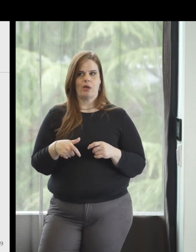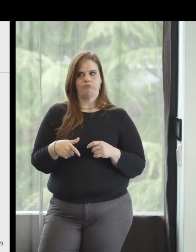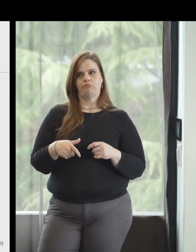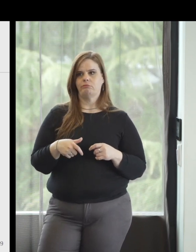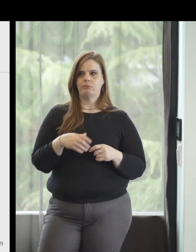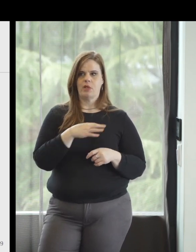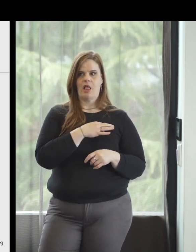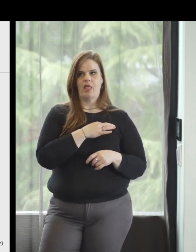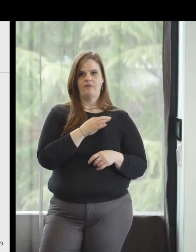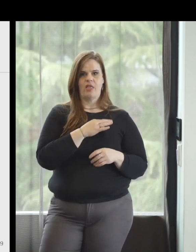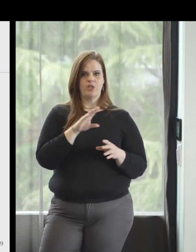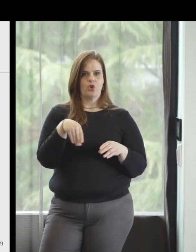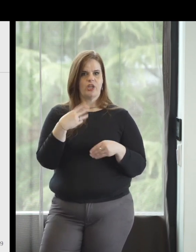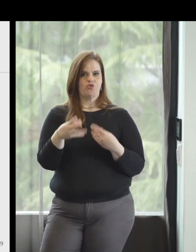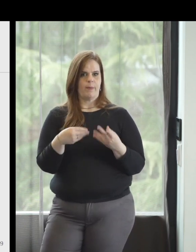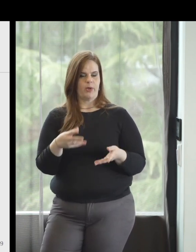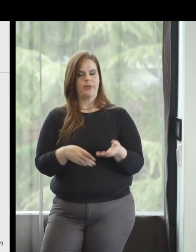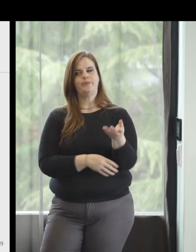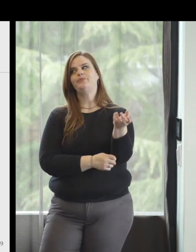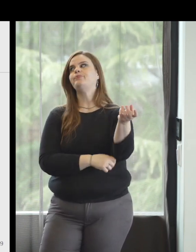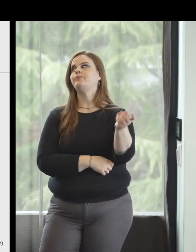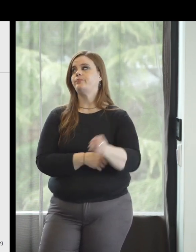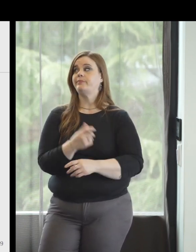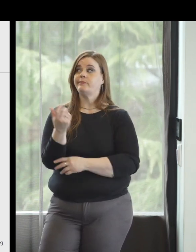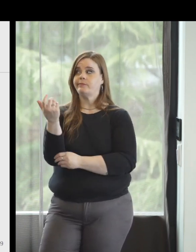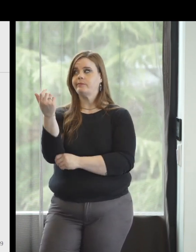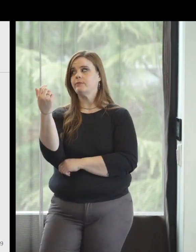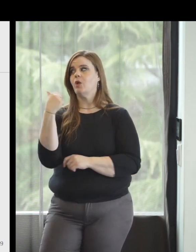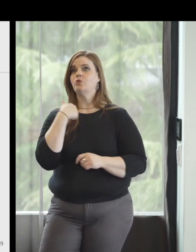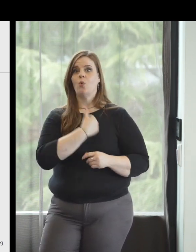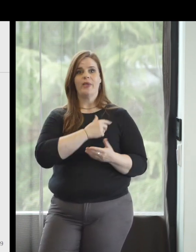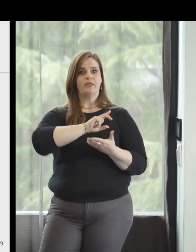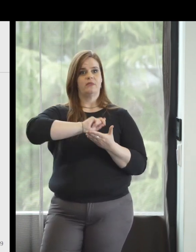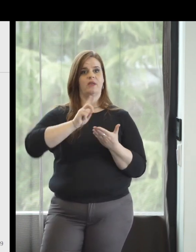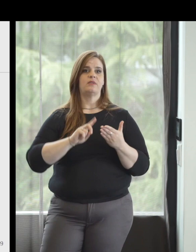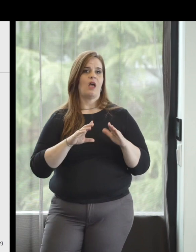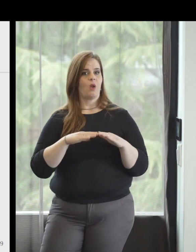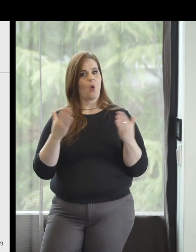volunteer contributed. We designed the open sidewalk